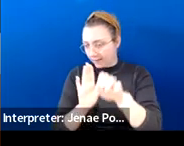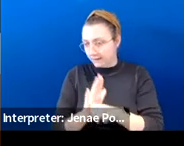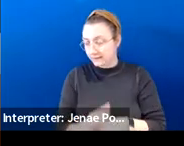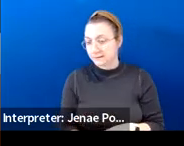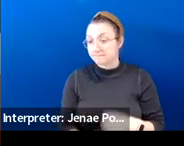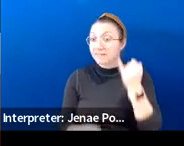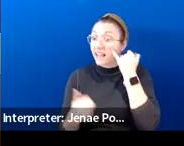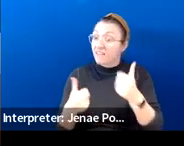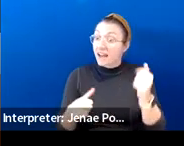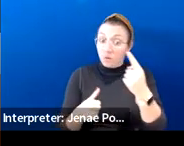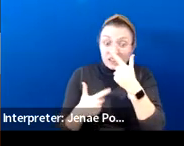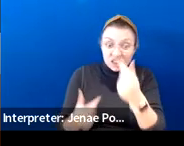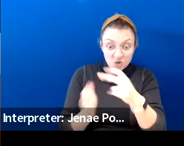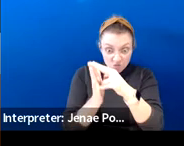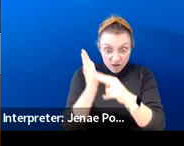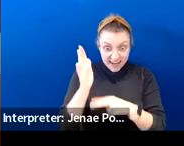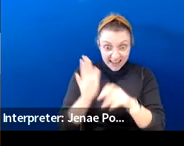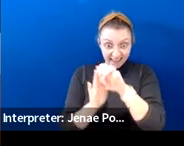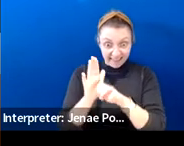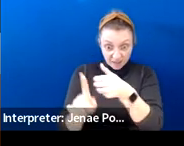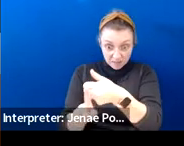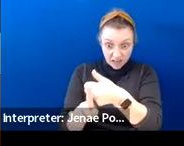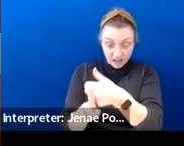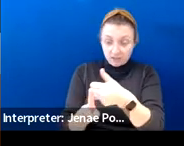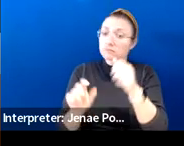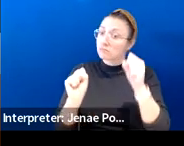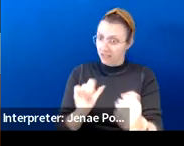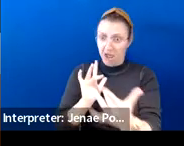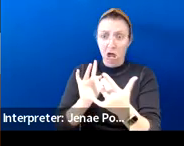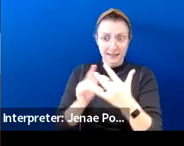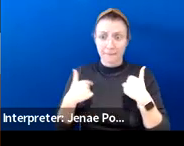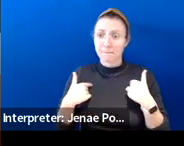reading the code of ethics for themselves, please feel free to contact me. I can send you the link